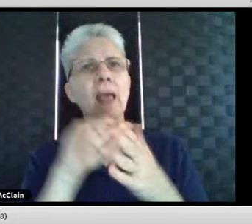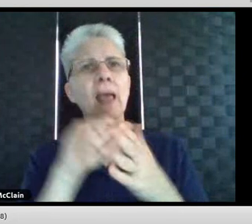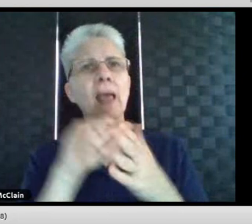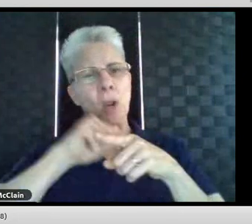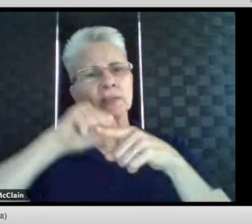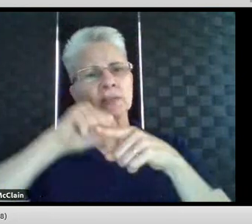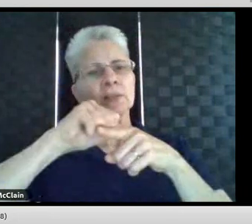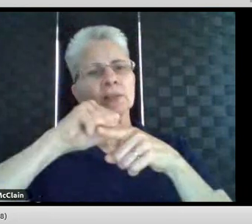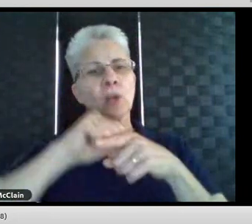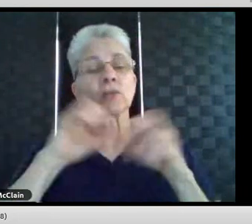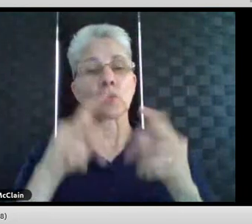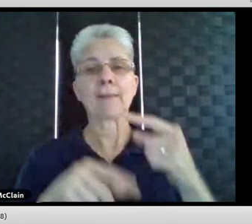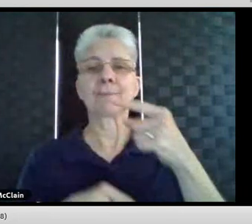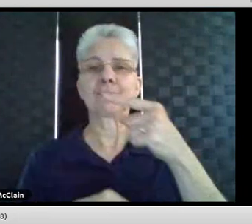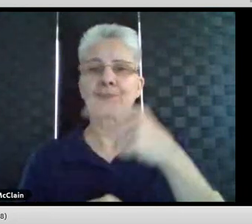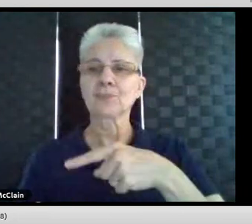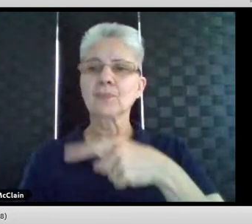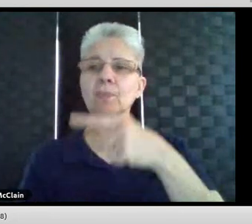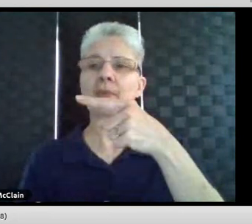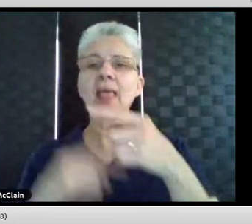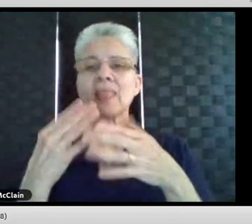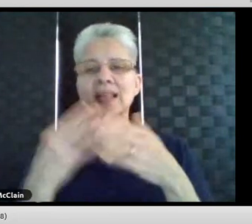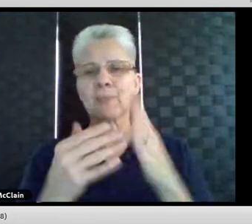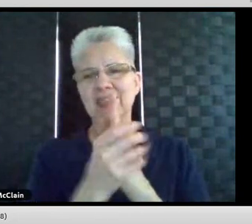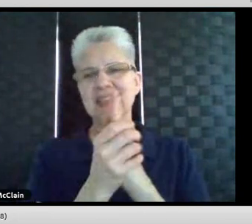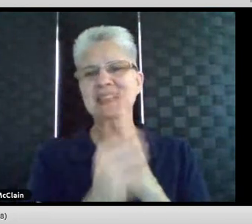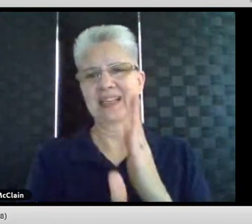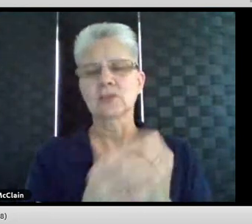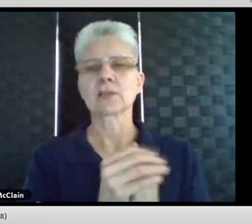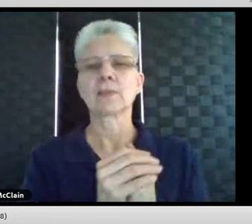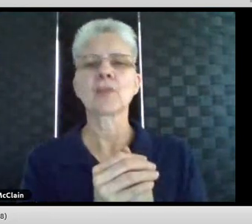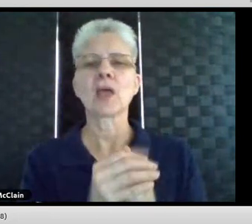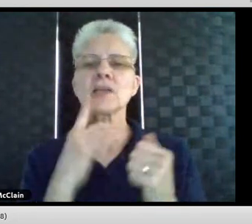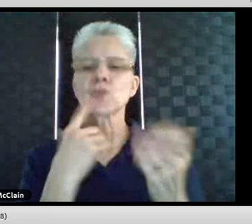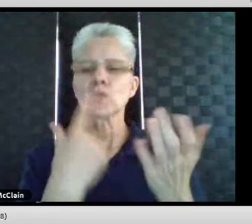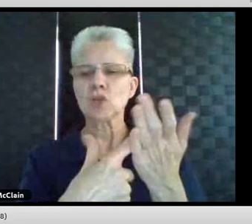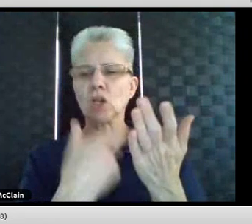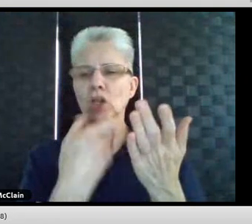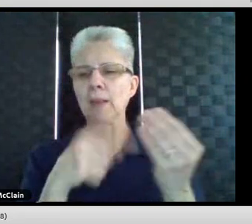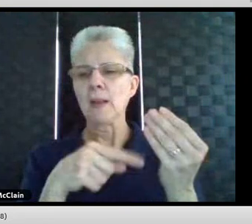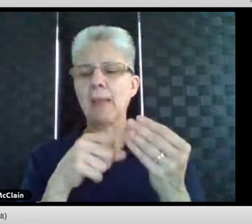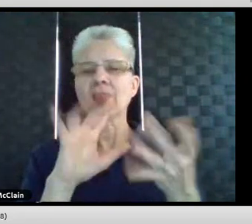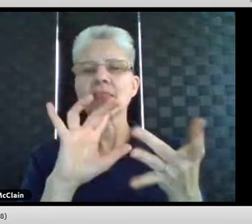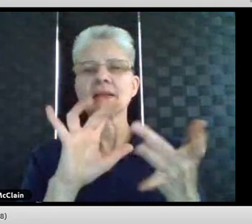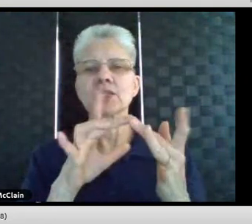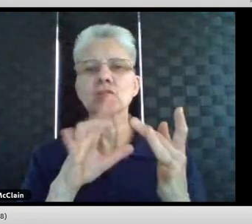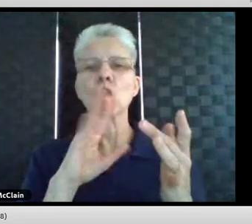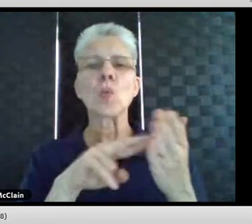Okay, so that's a little bit about some of the skills. So I just want to talk a little bit about the digital-reference interview